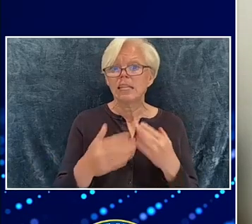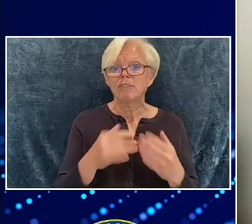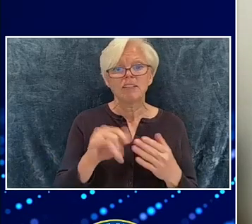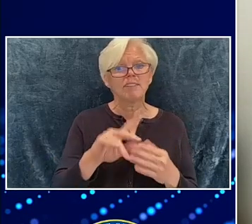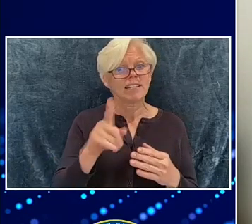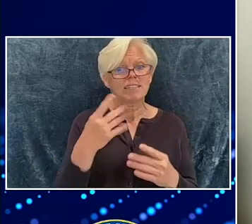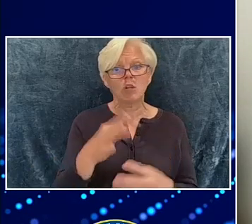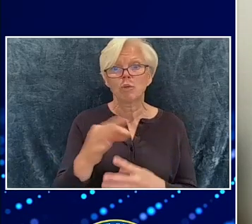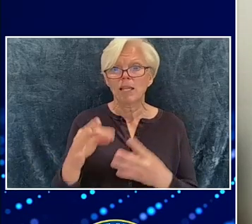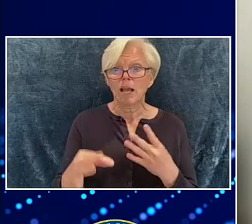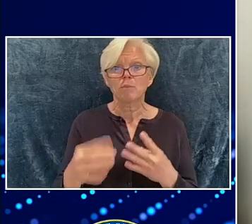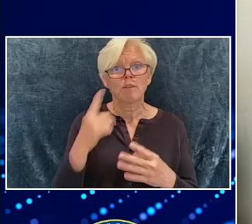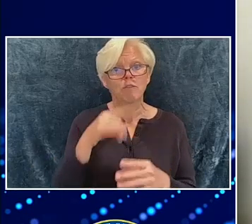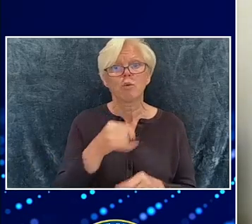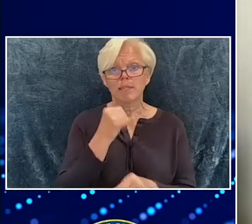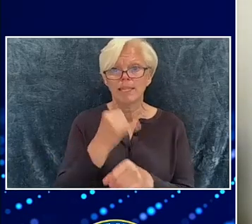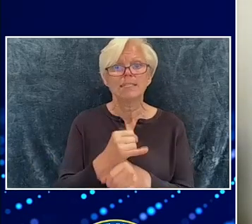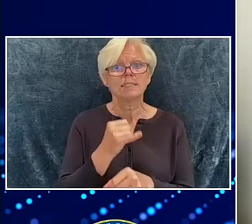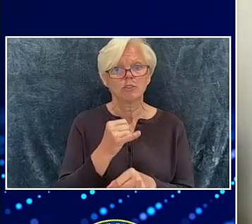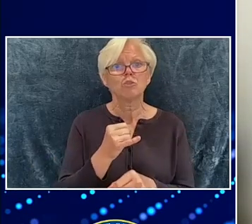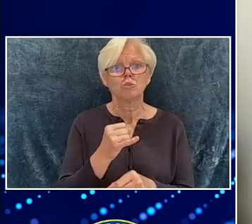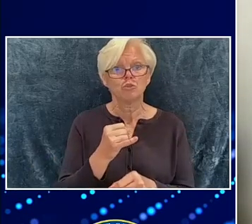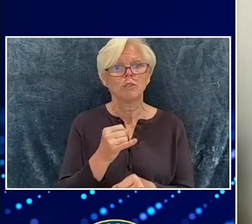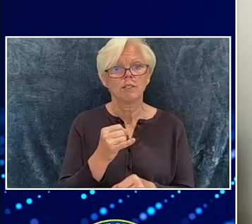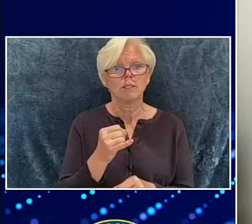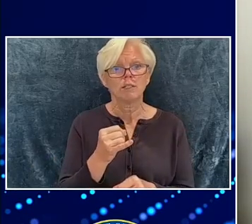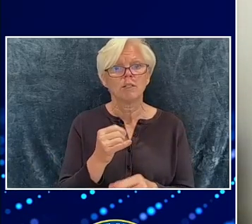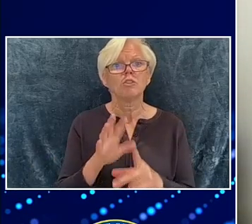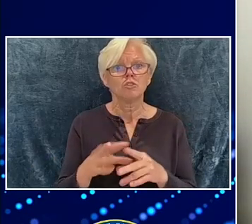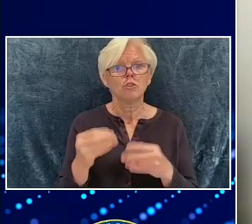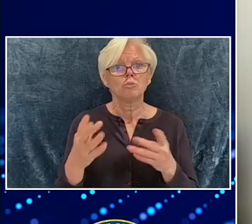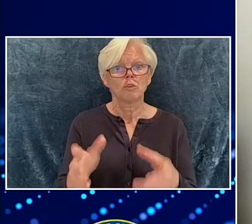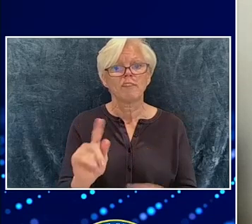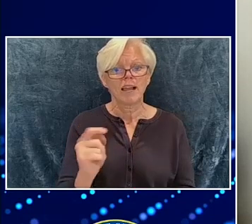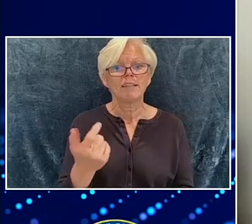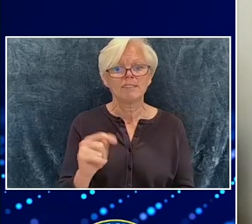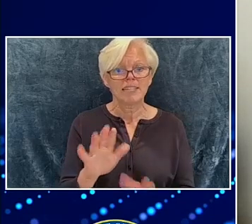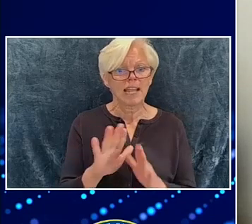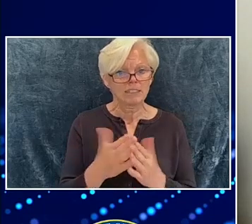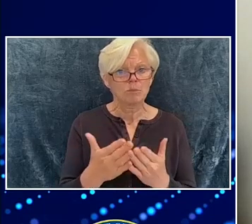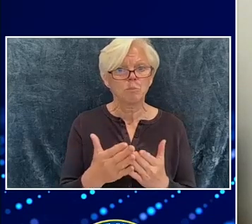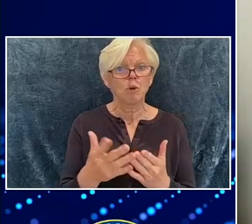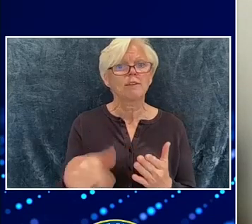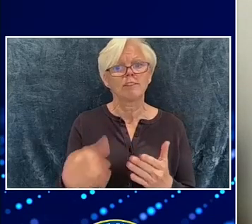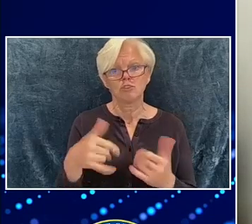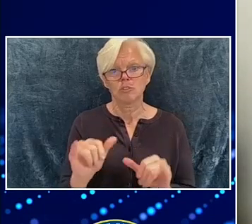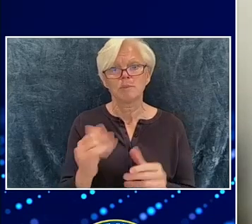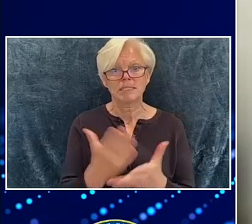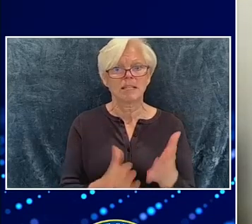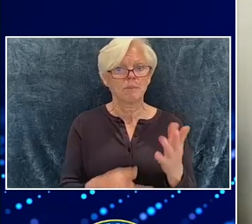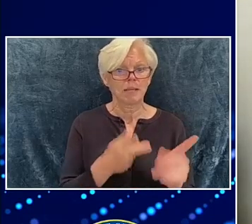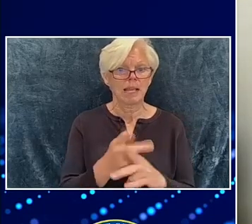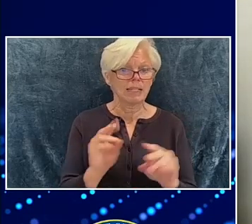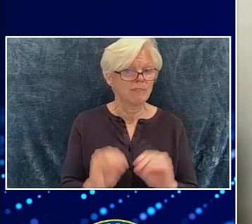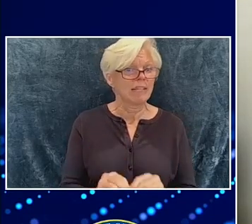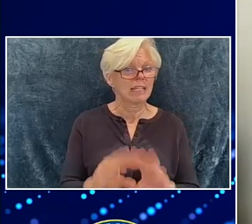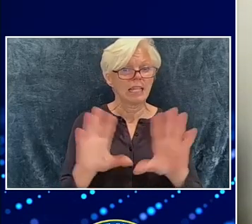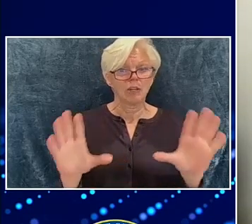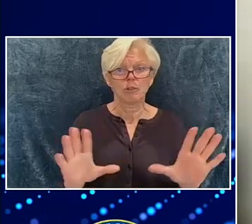institutions to provide for textbooks, there should still be some type of clarity in how those institutions make those